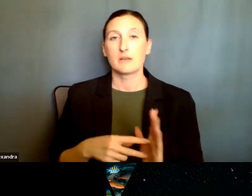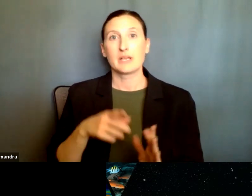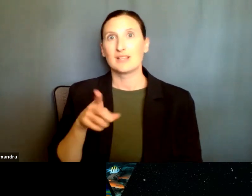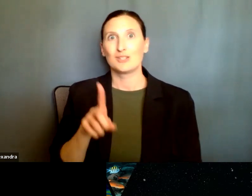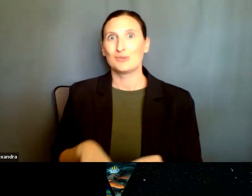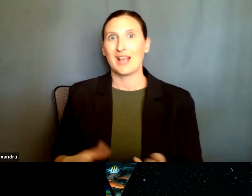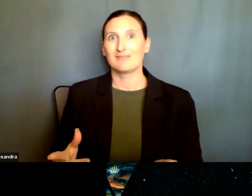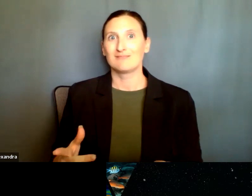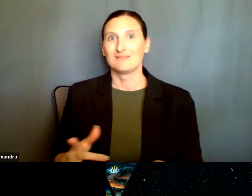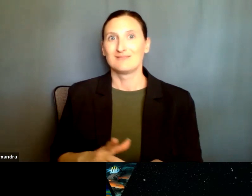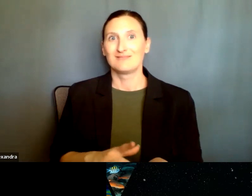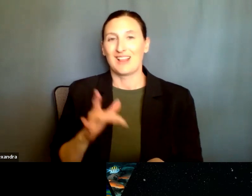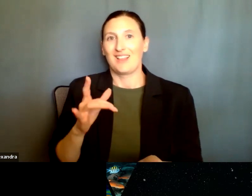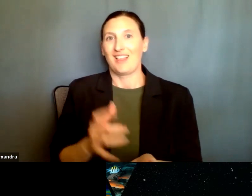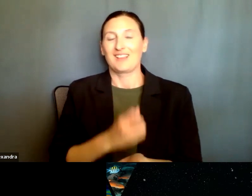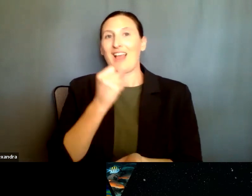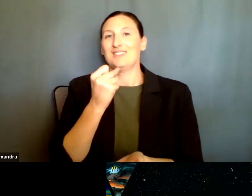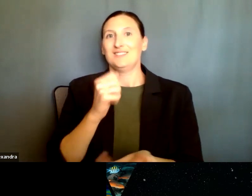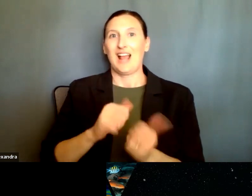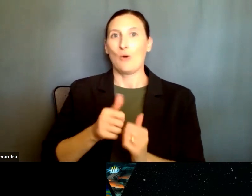seeing how other people structure things.